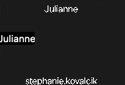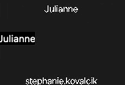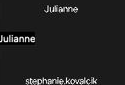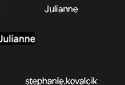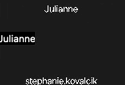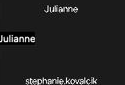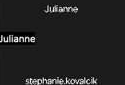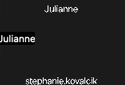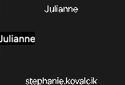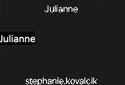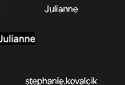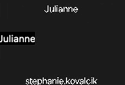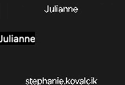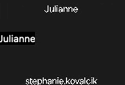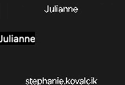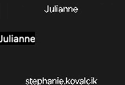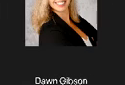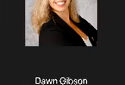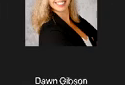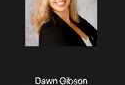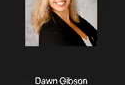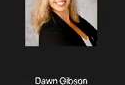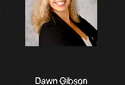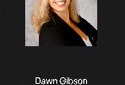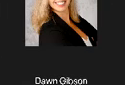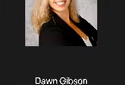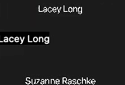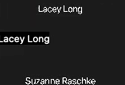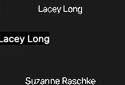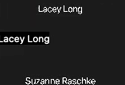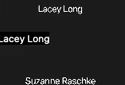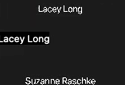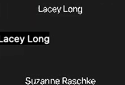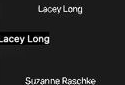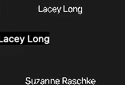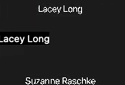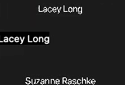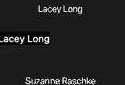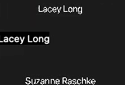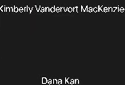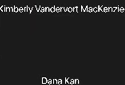making it difficult to get to that independent reading area some of them have health challenges